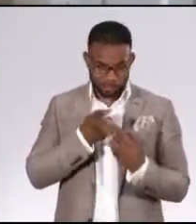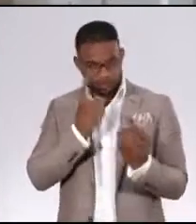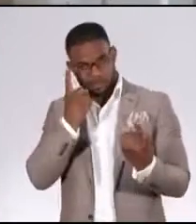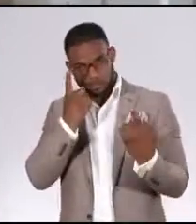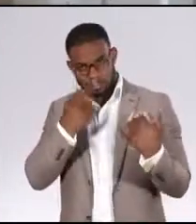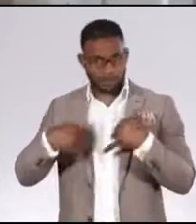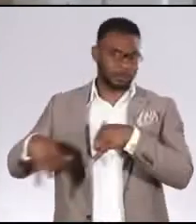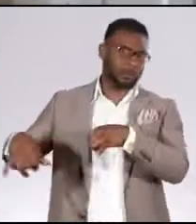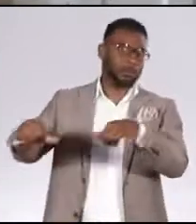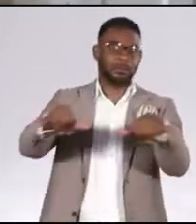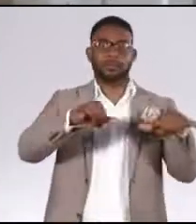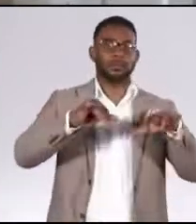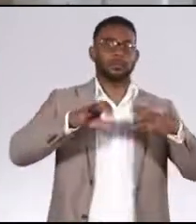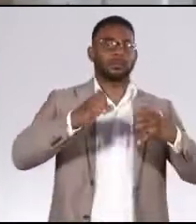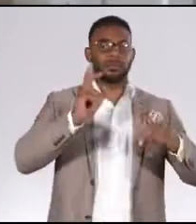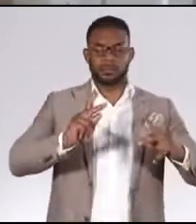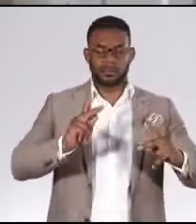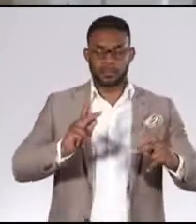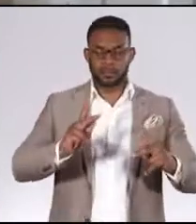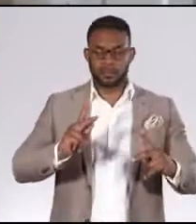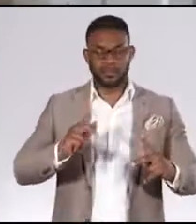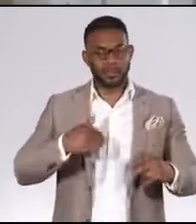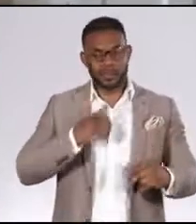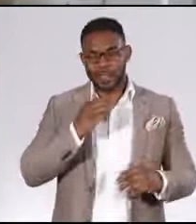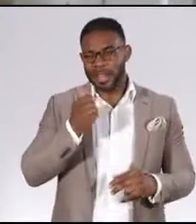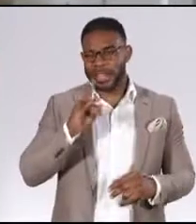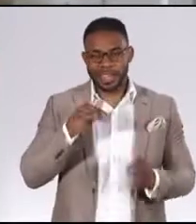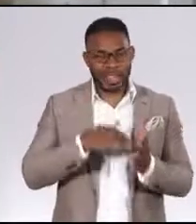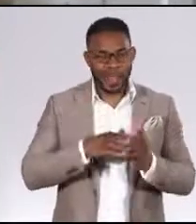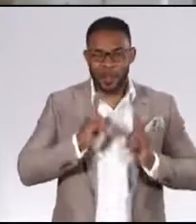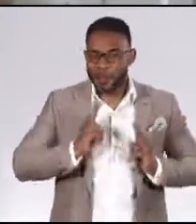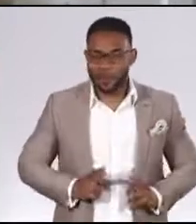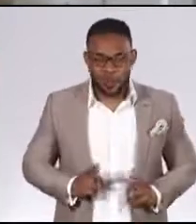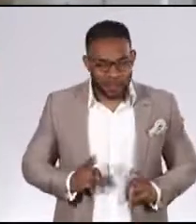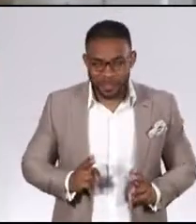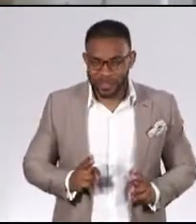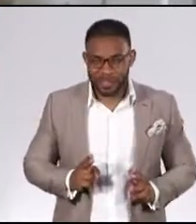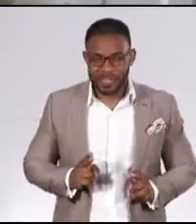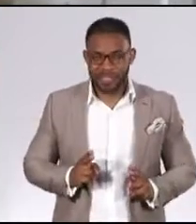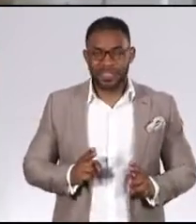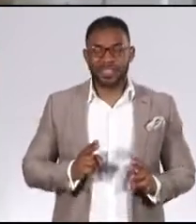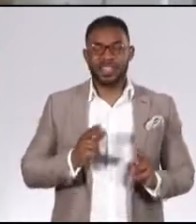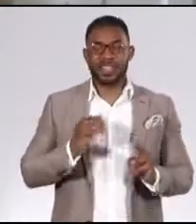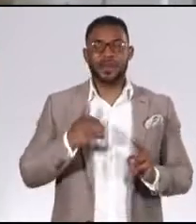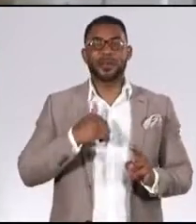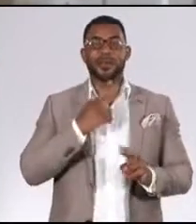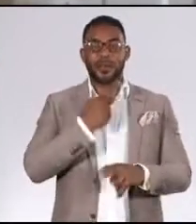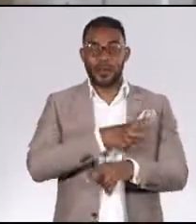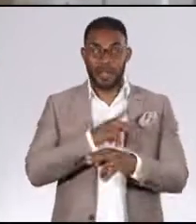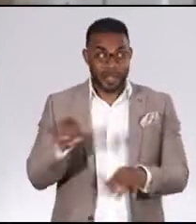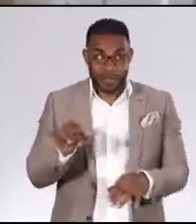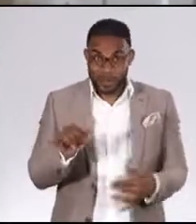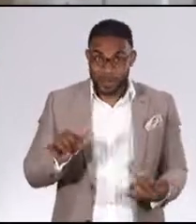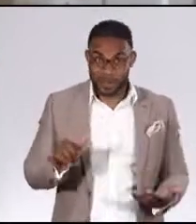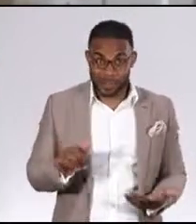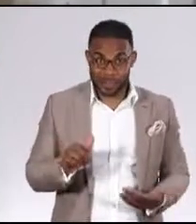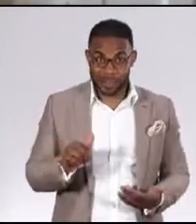um Group of people were were 18,000 human beings. um And we're patients, too. uh and Um